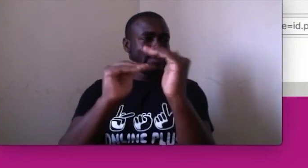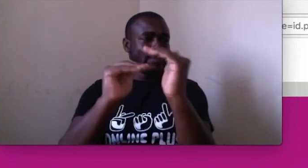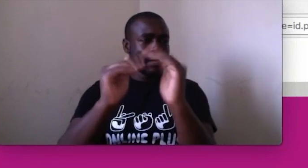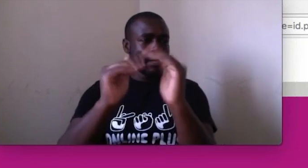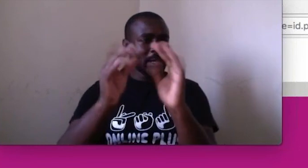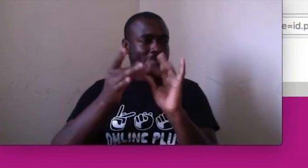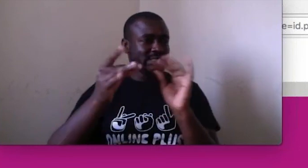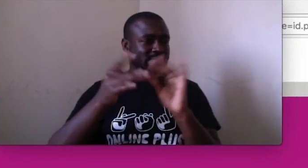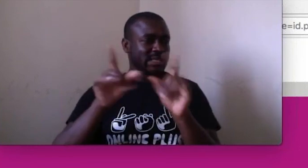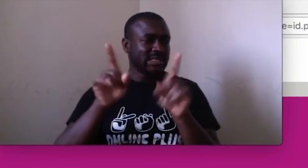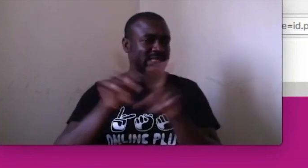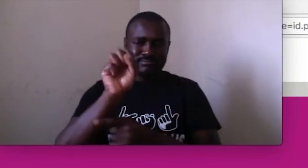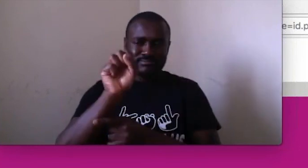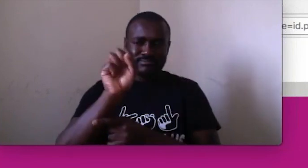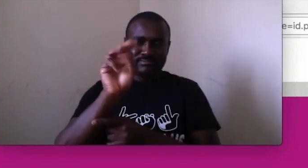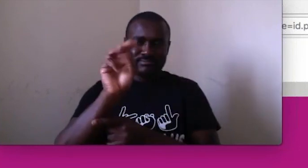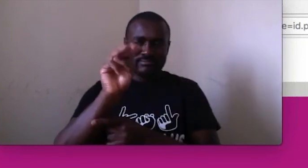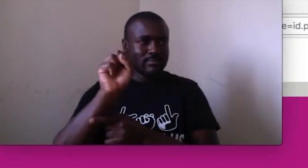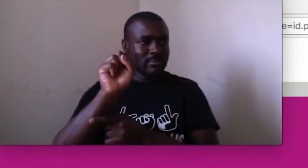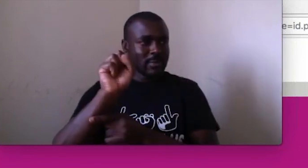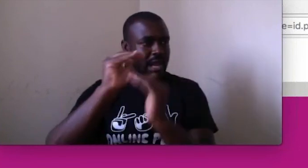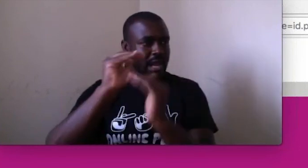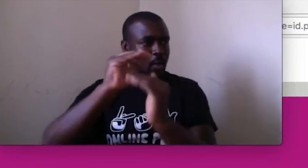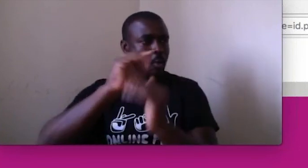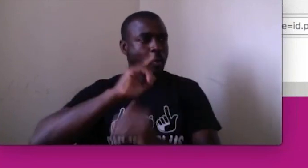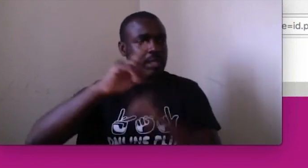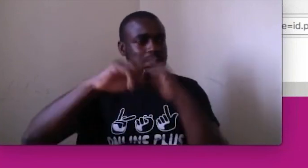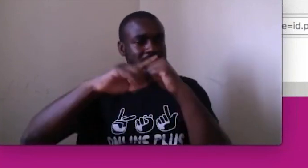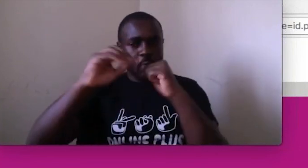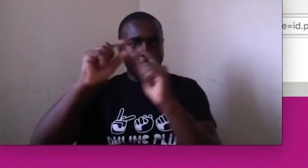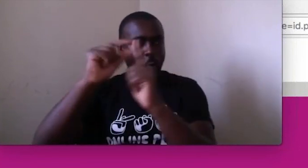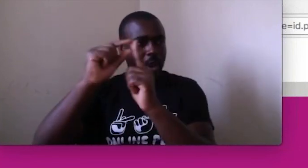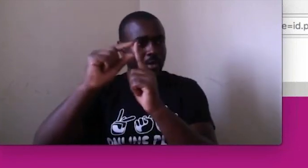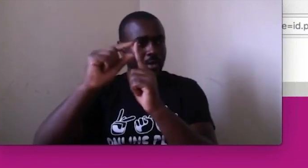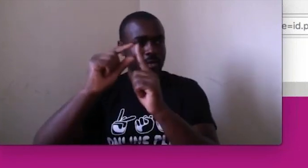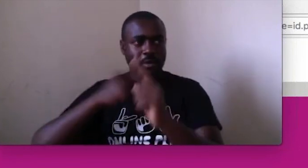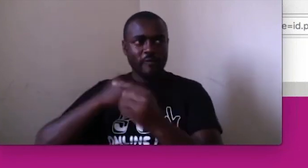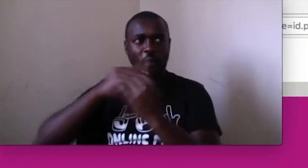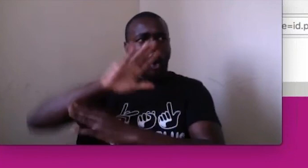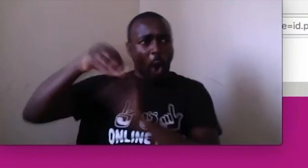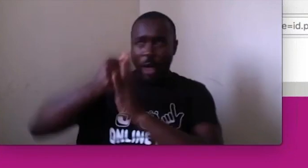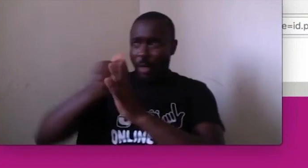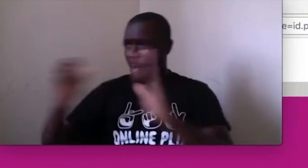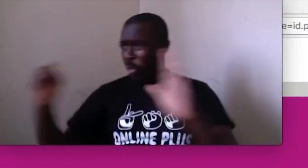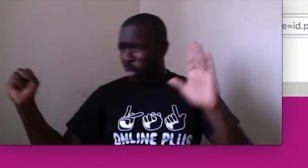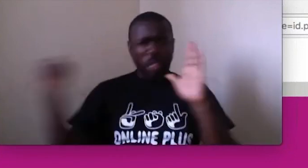the bot has a limited capacity message you can only do 160 characters